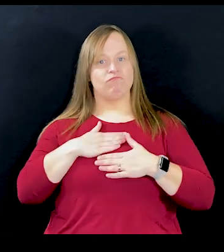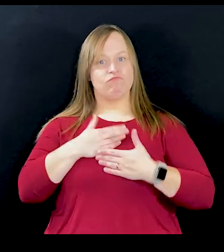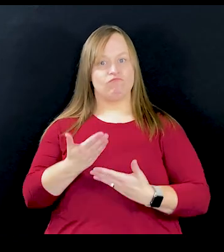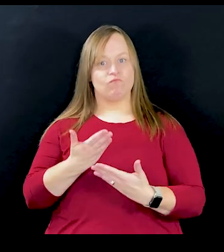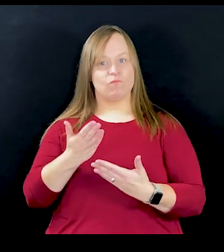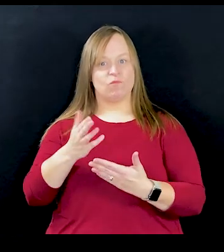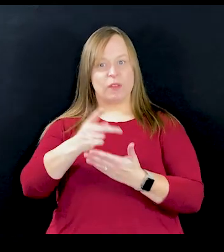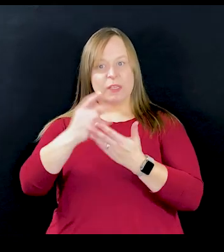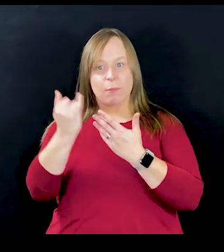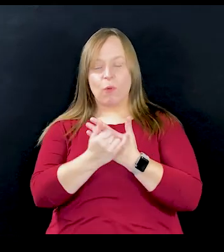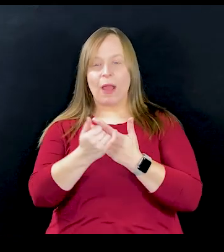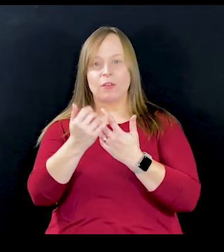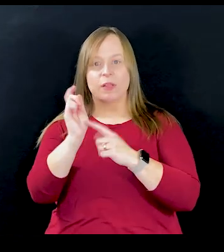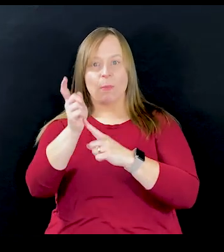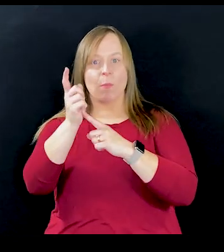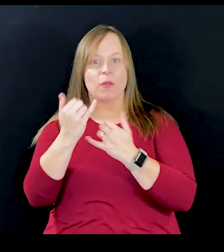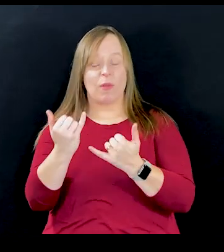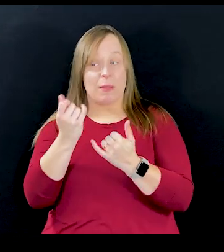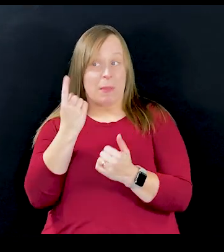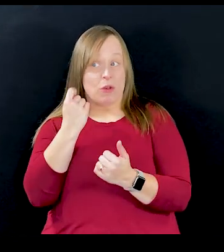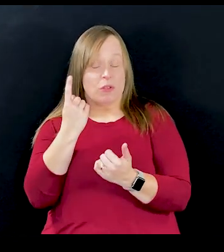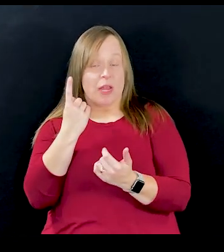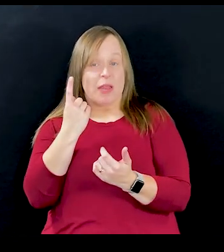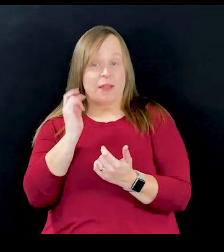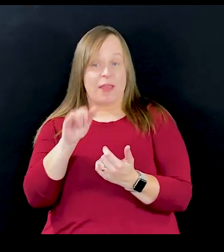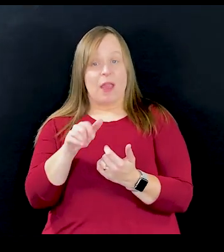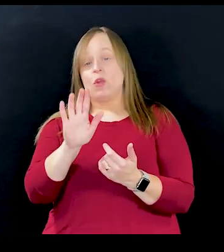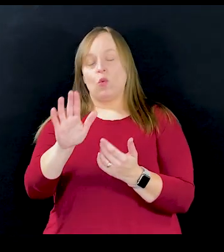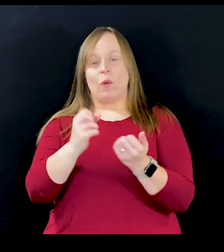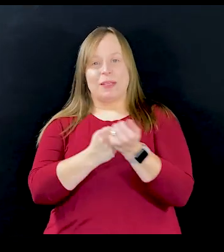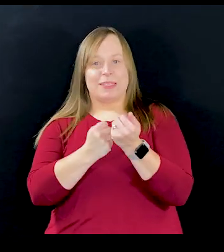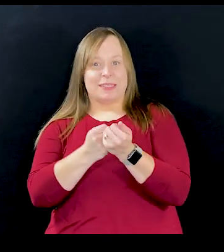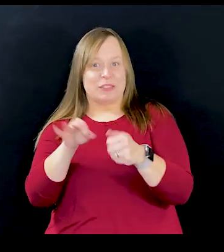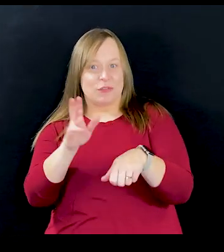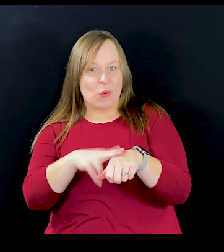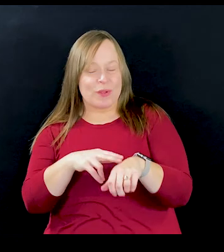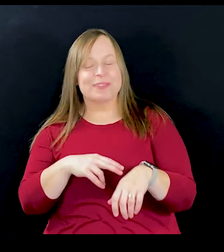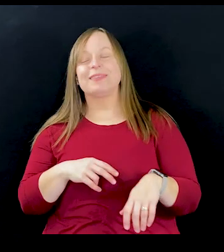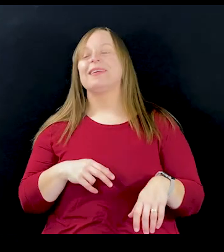on this project at the moment, as I understand it with your assistance, of course.